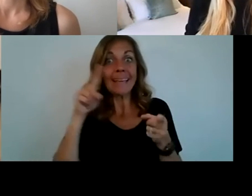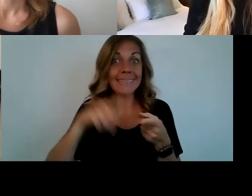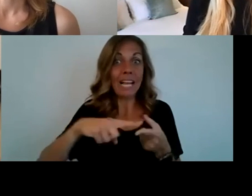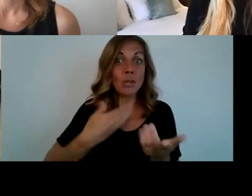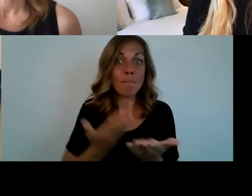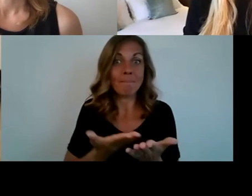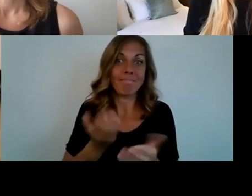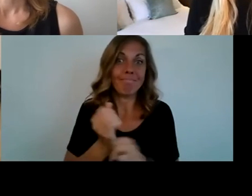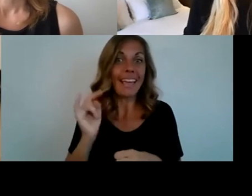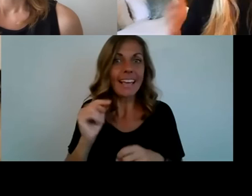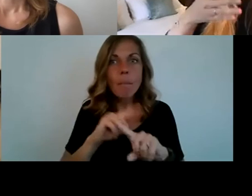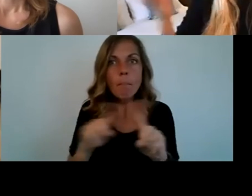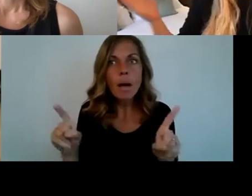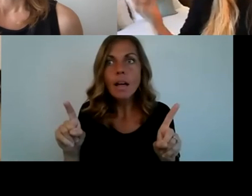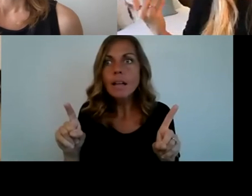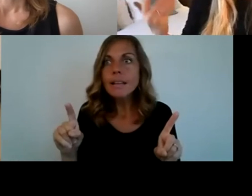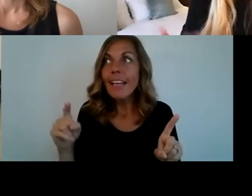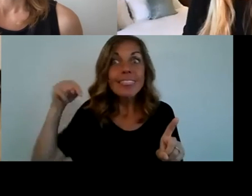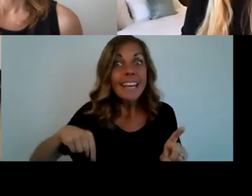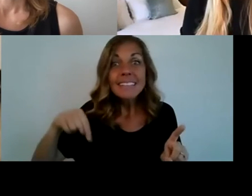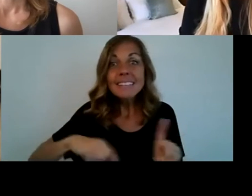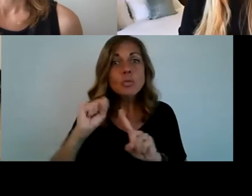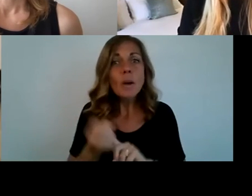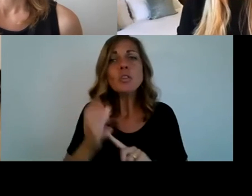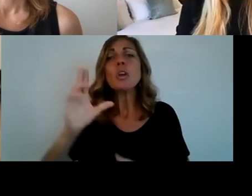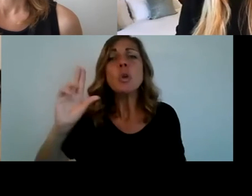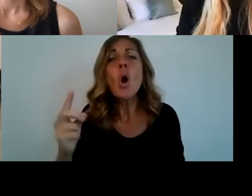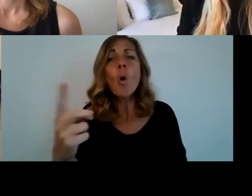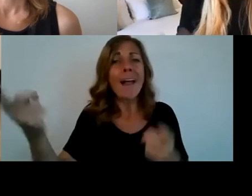like that happens, something none of us has experienced in our lifetimes, we have nothing